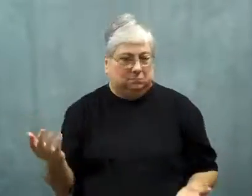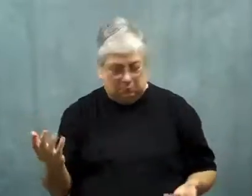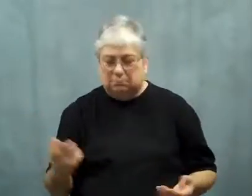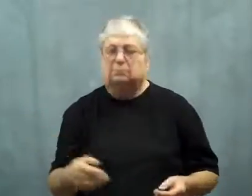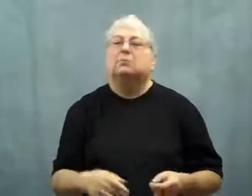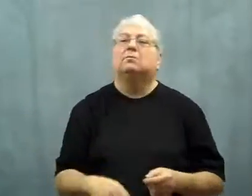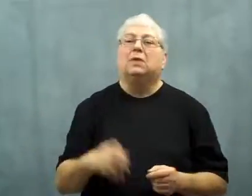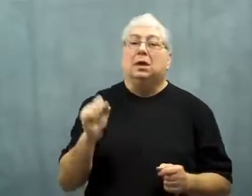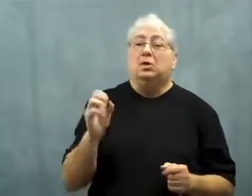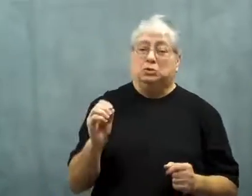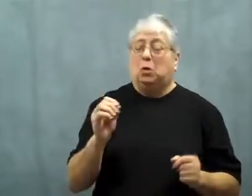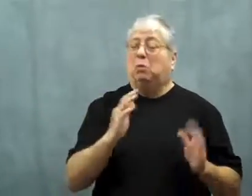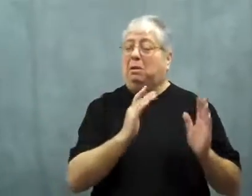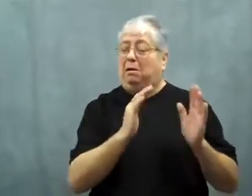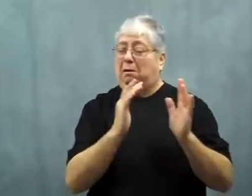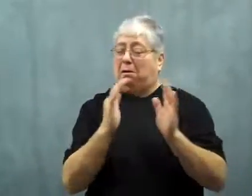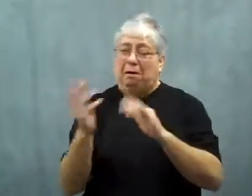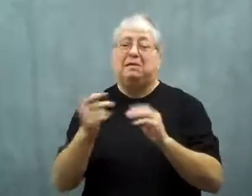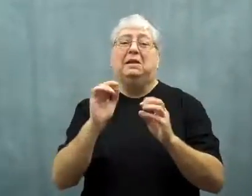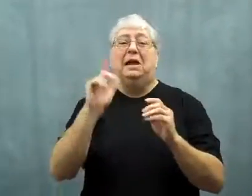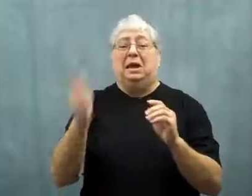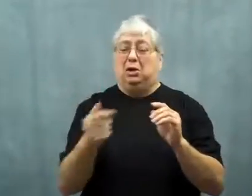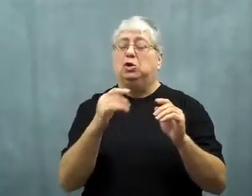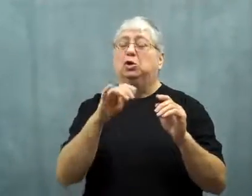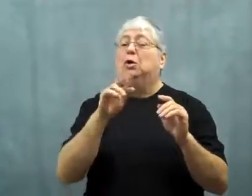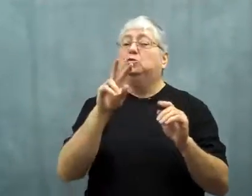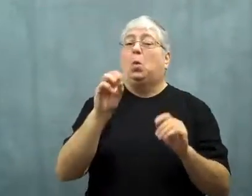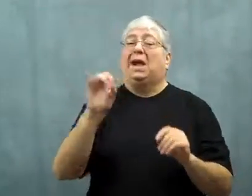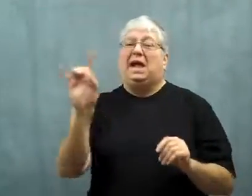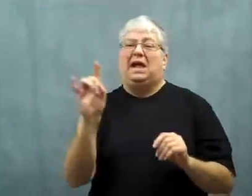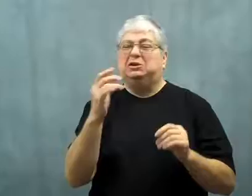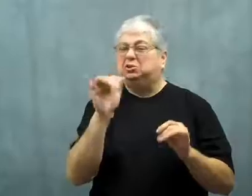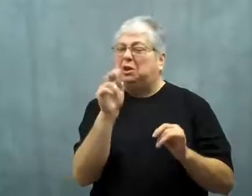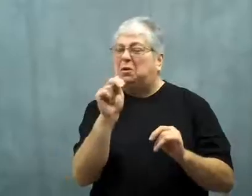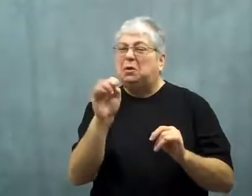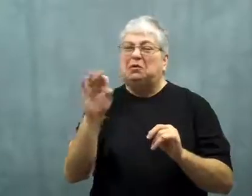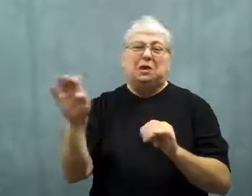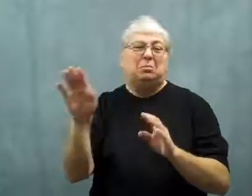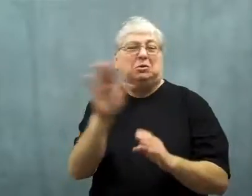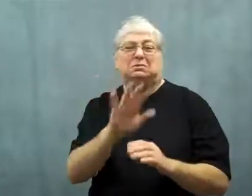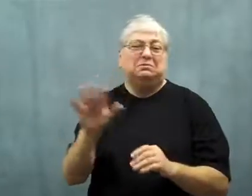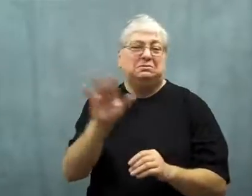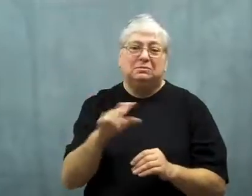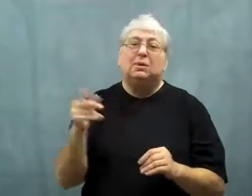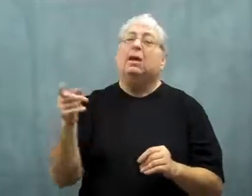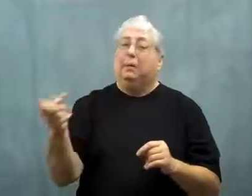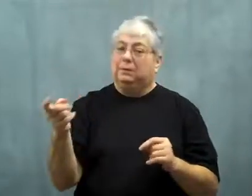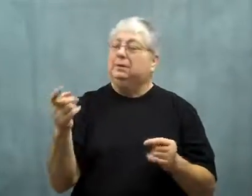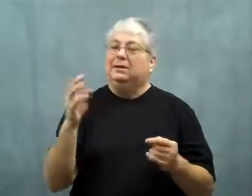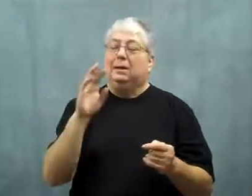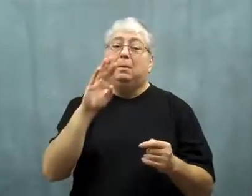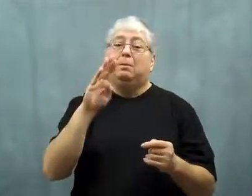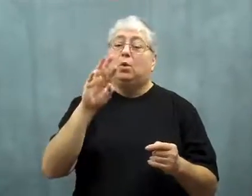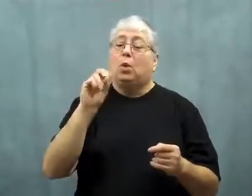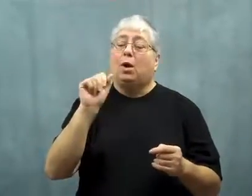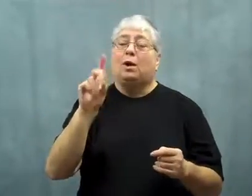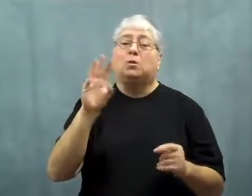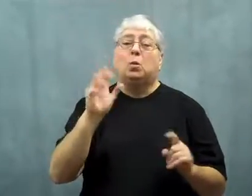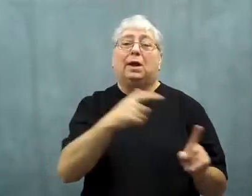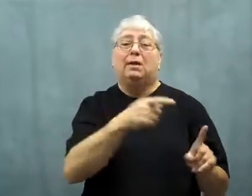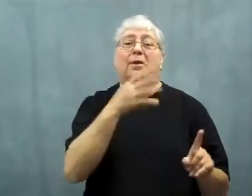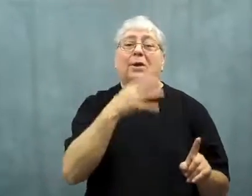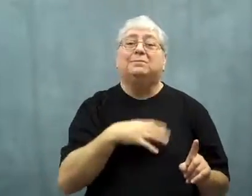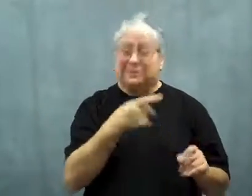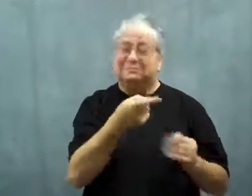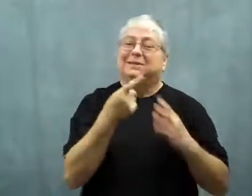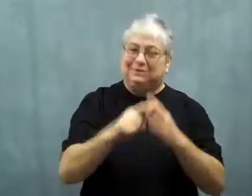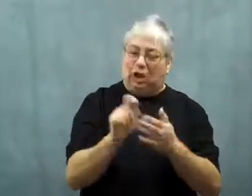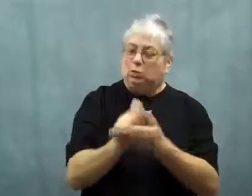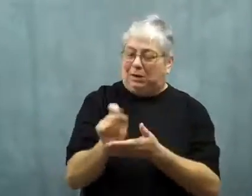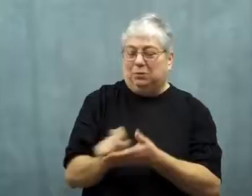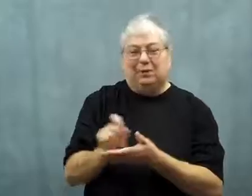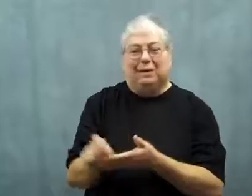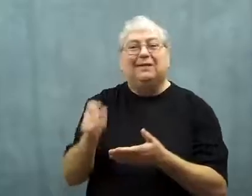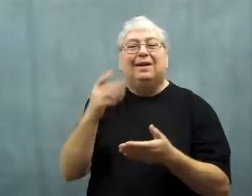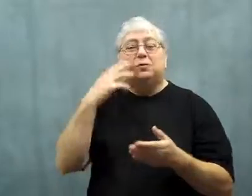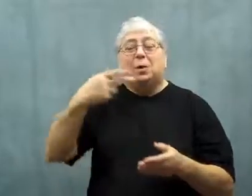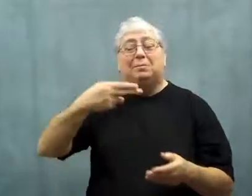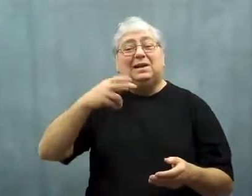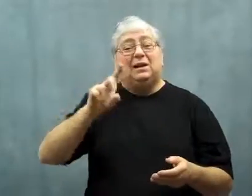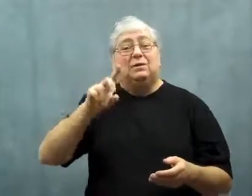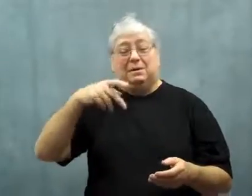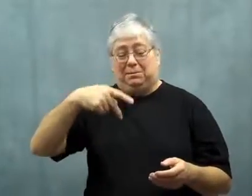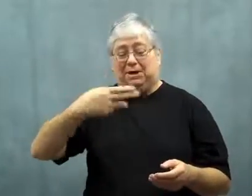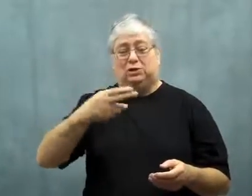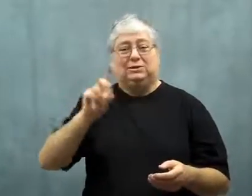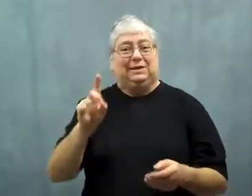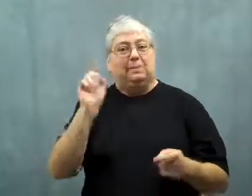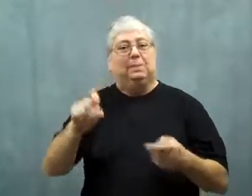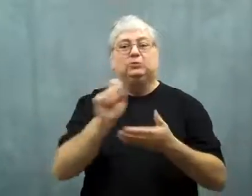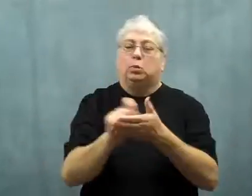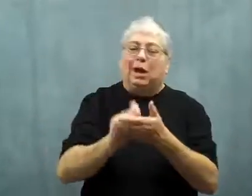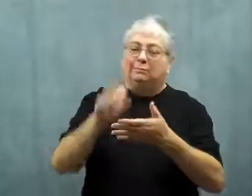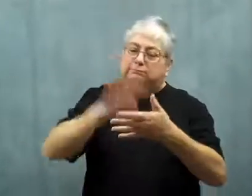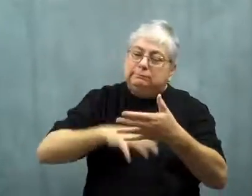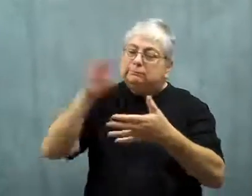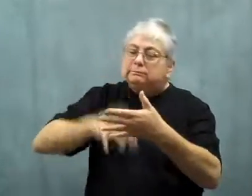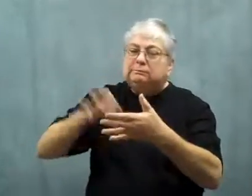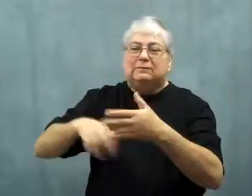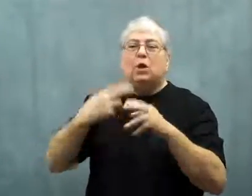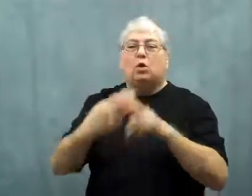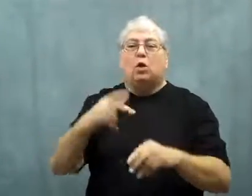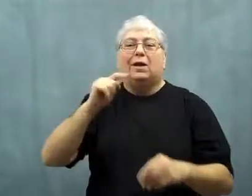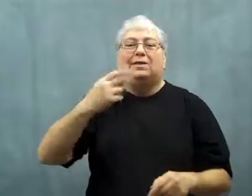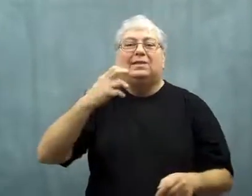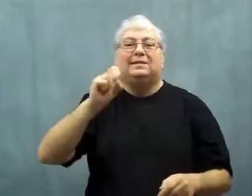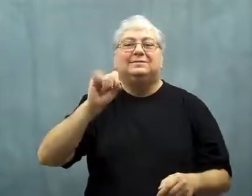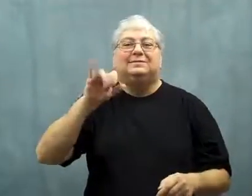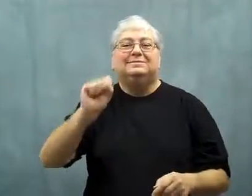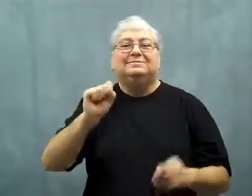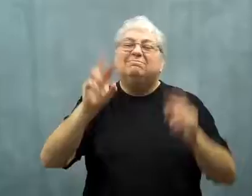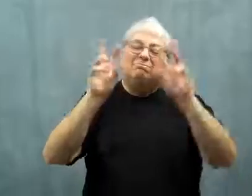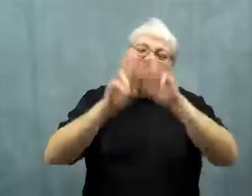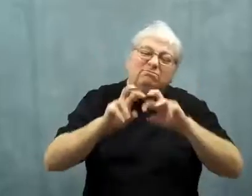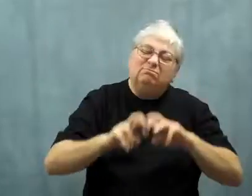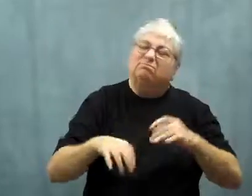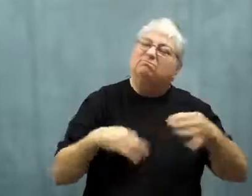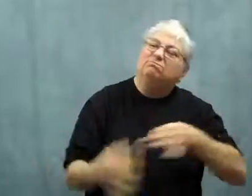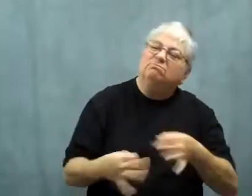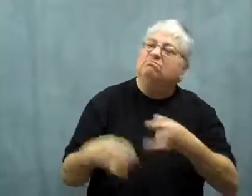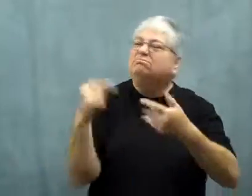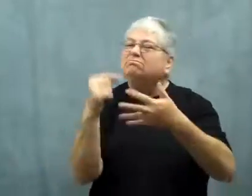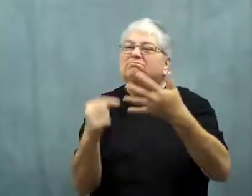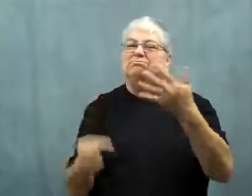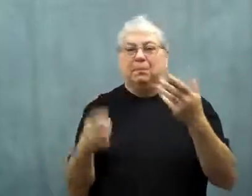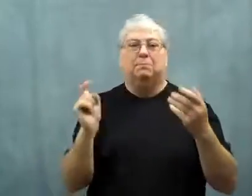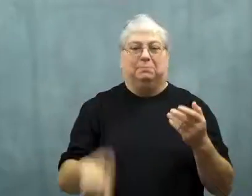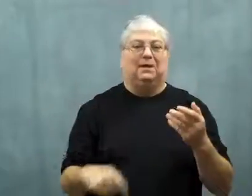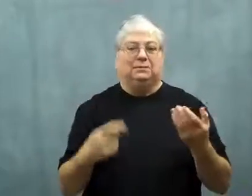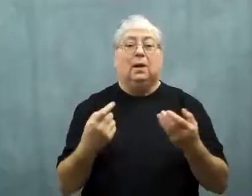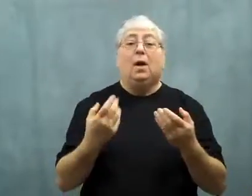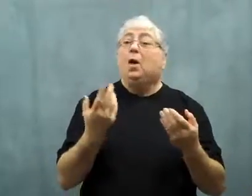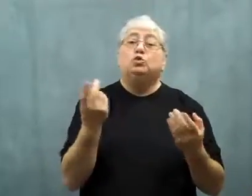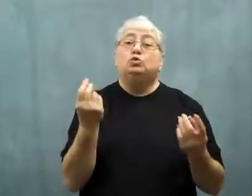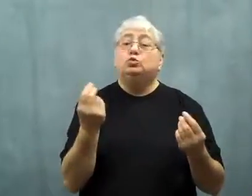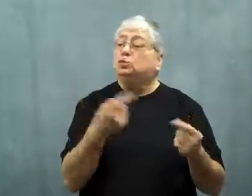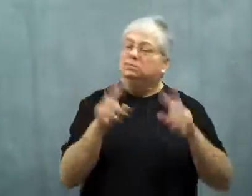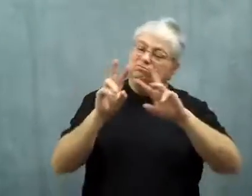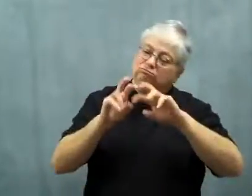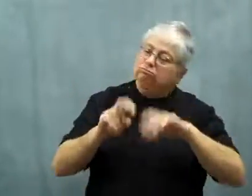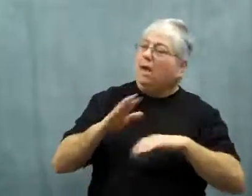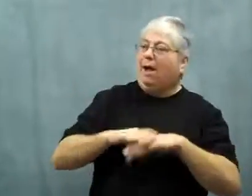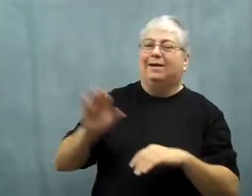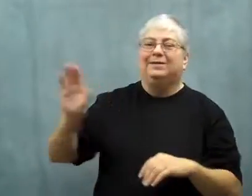In early 2008, Broadwell started work on her thesis for her Ph.D.